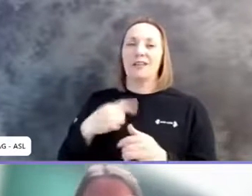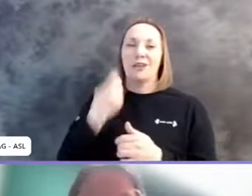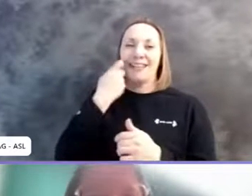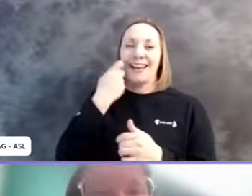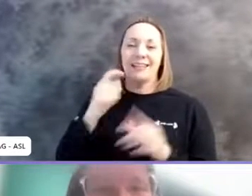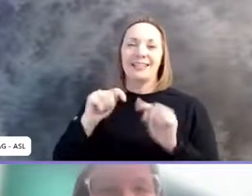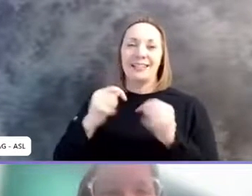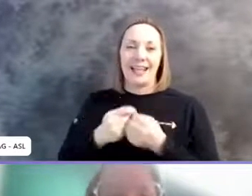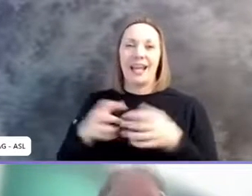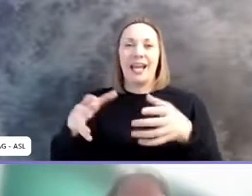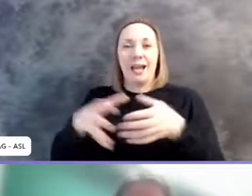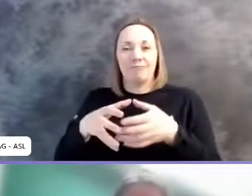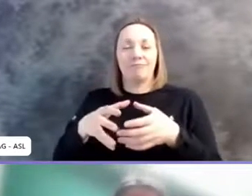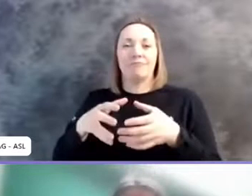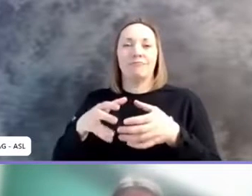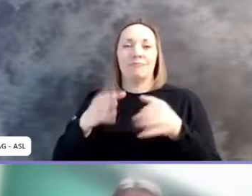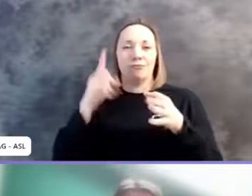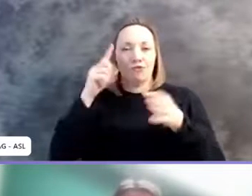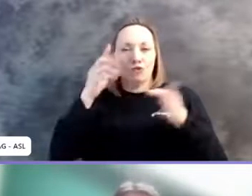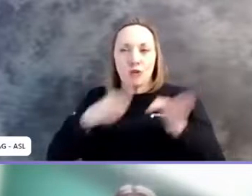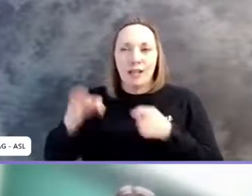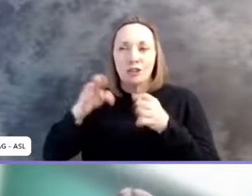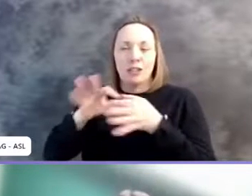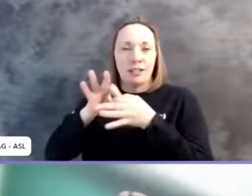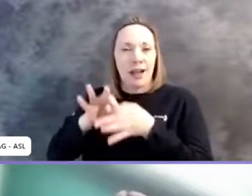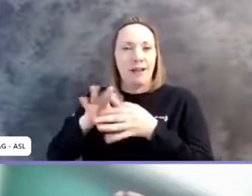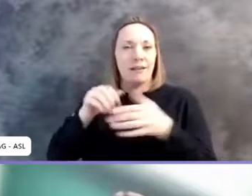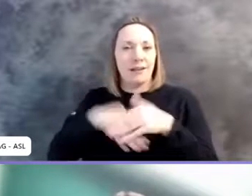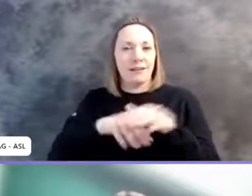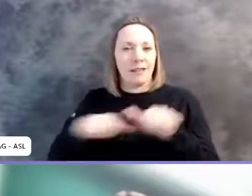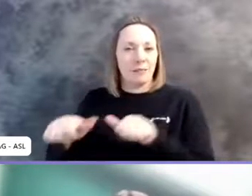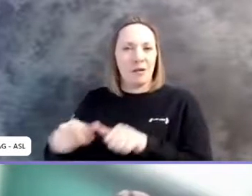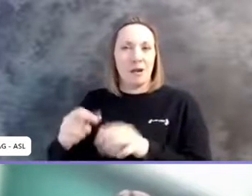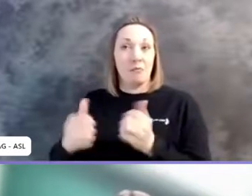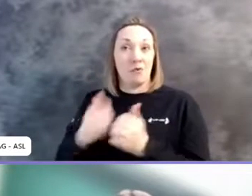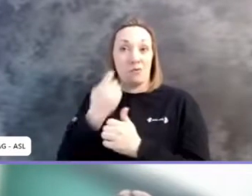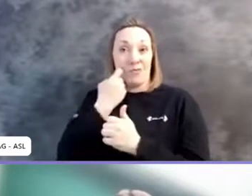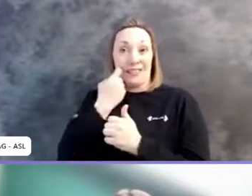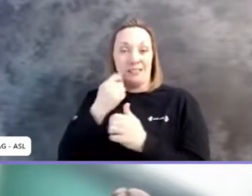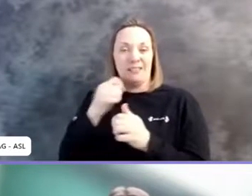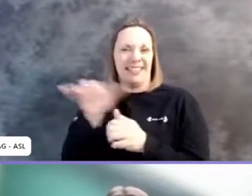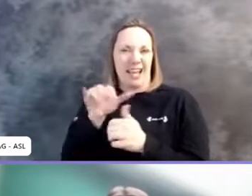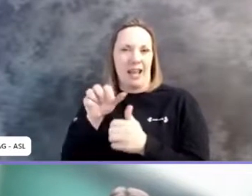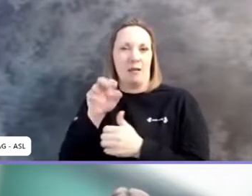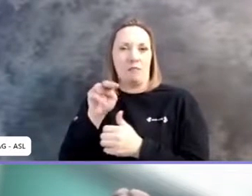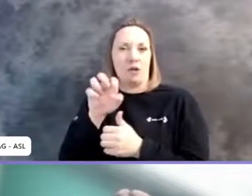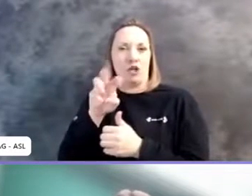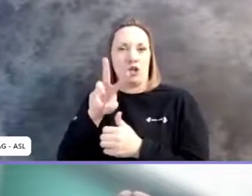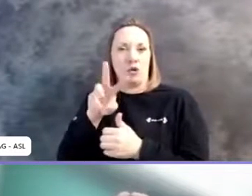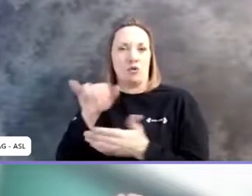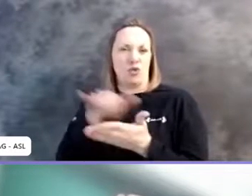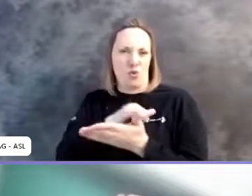government projects, etsy I joined to build the company's latest team program and strategy around accessibility,